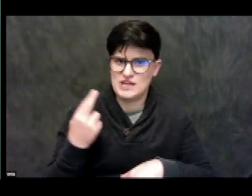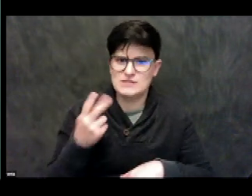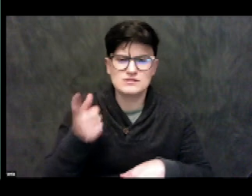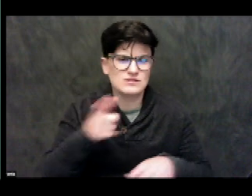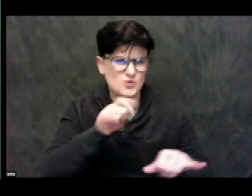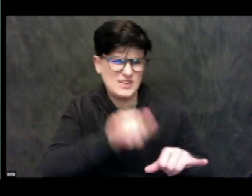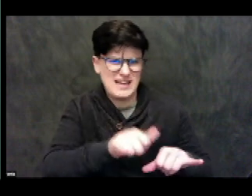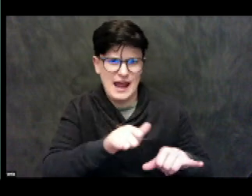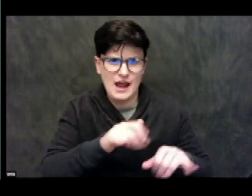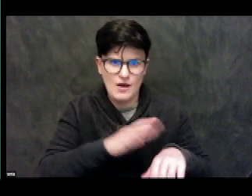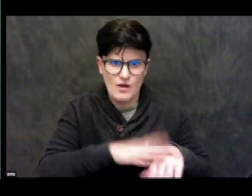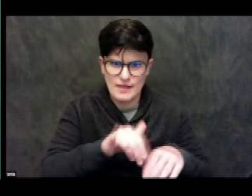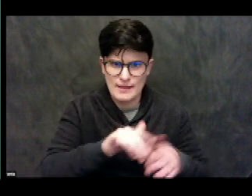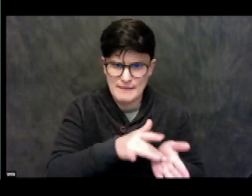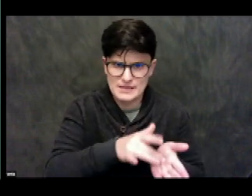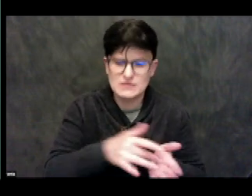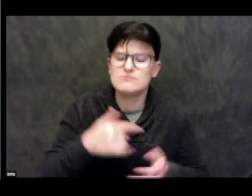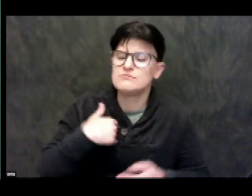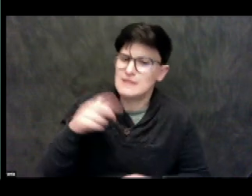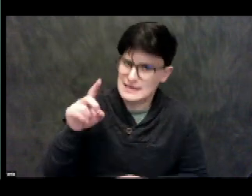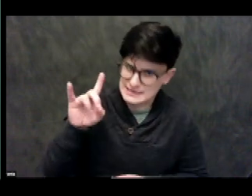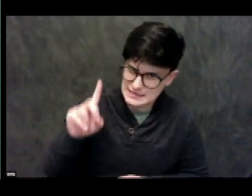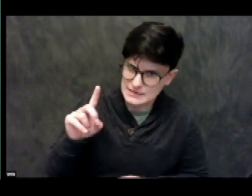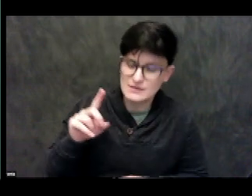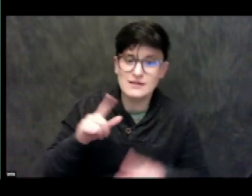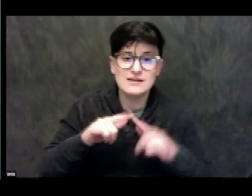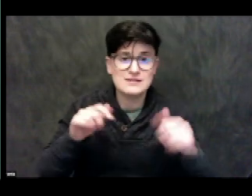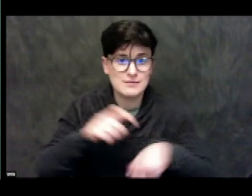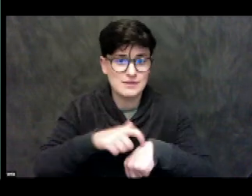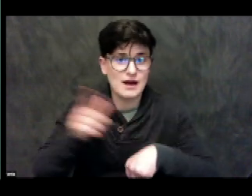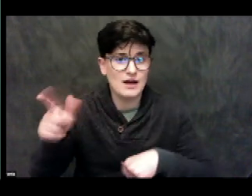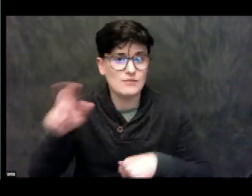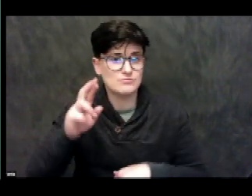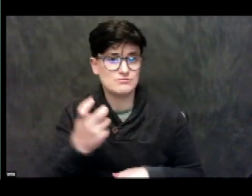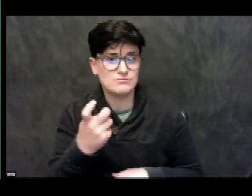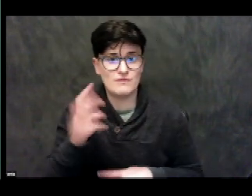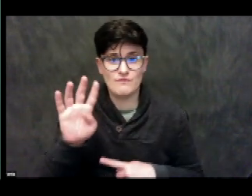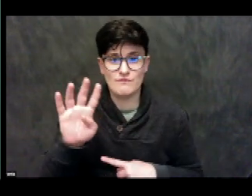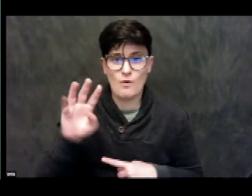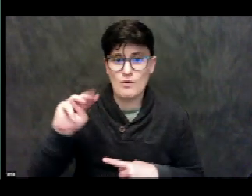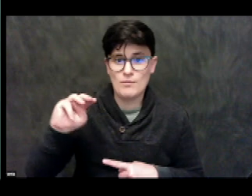he also prescribed me 4 mg of folic acid to start taking.